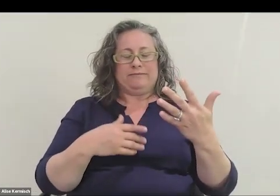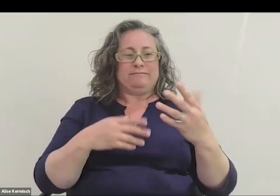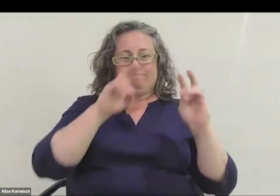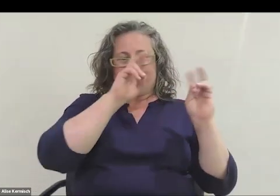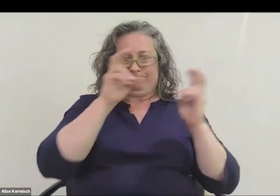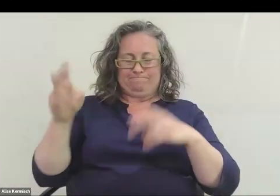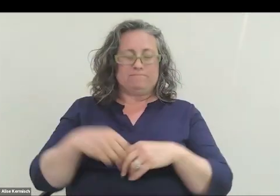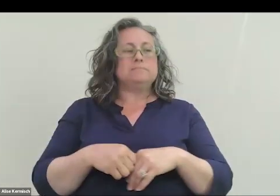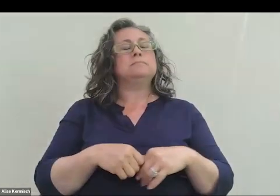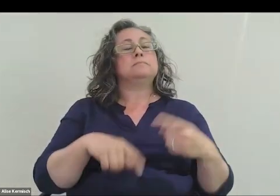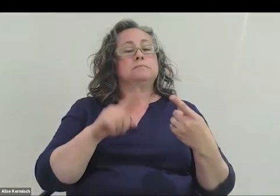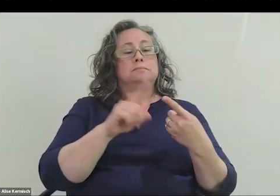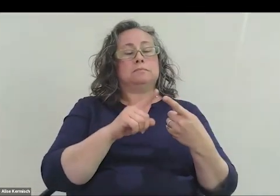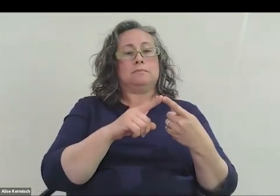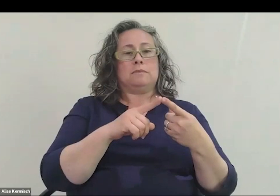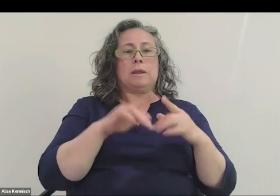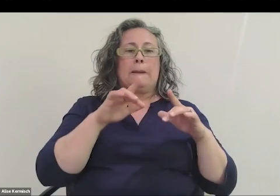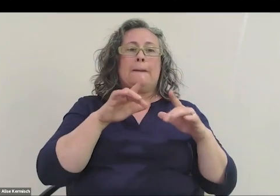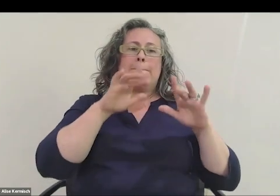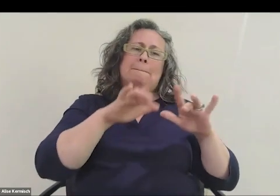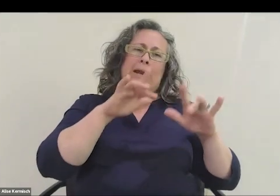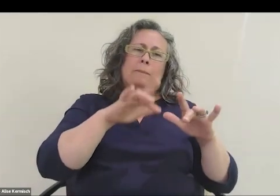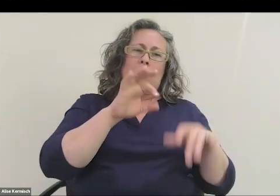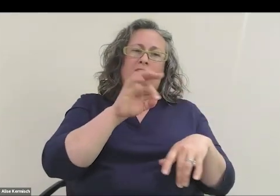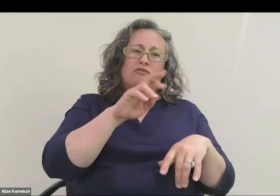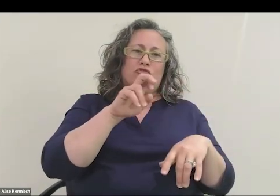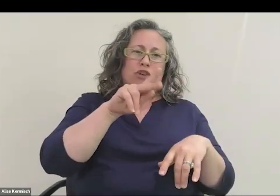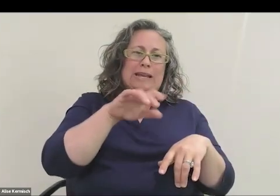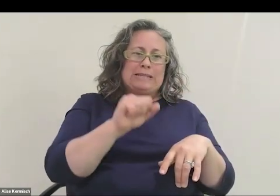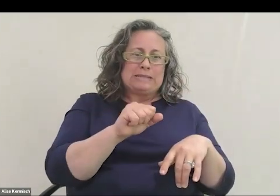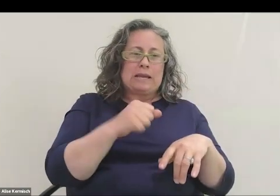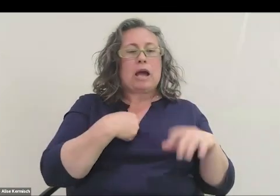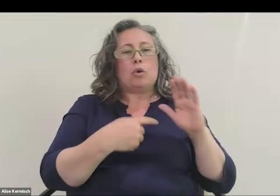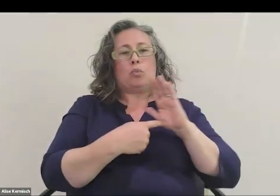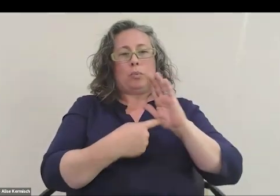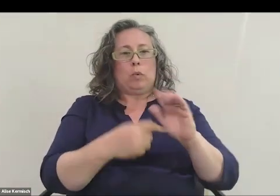The first is pitiable freaks, and I've represented that on this slide with two images.